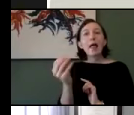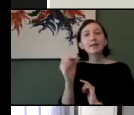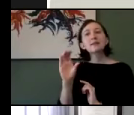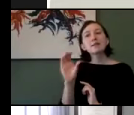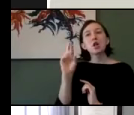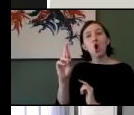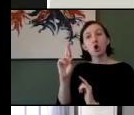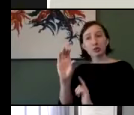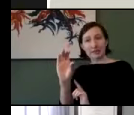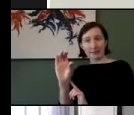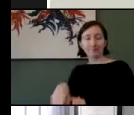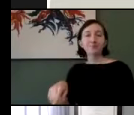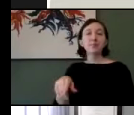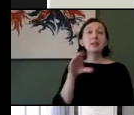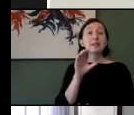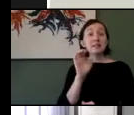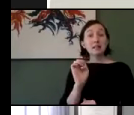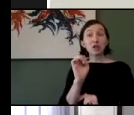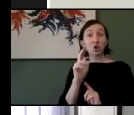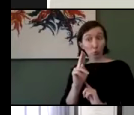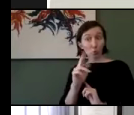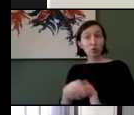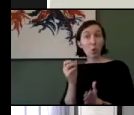CEU are distributed by AAC